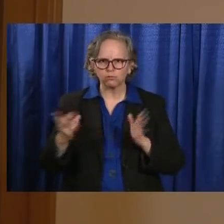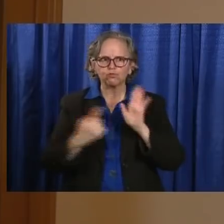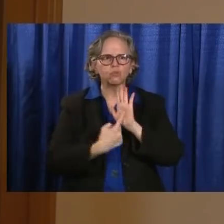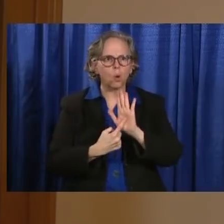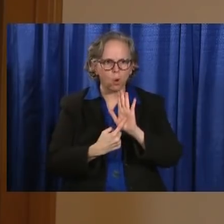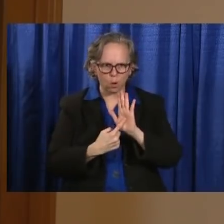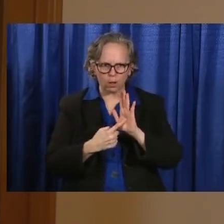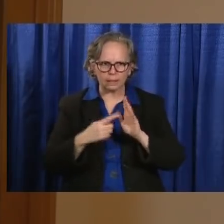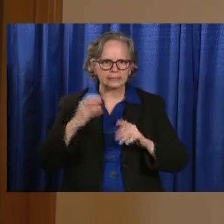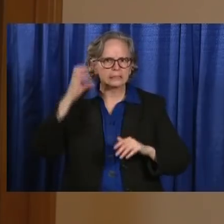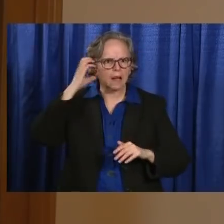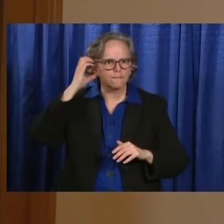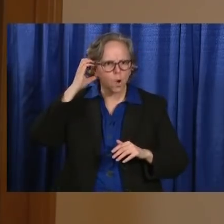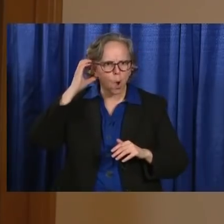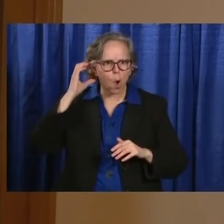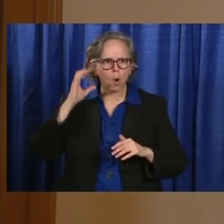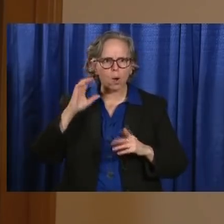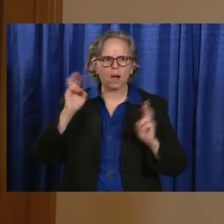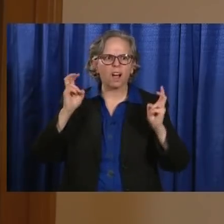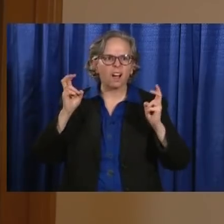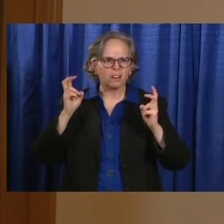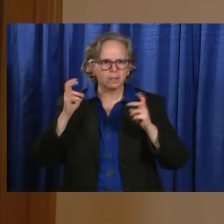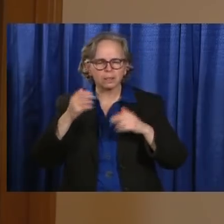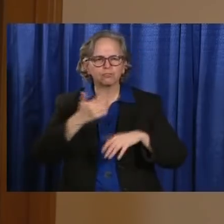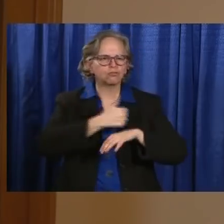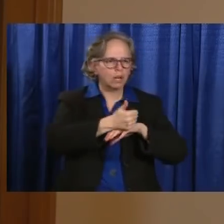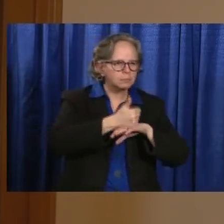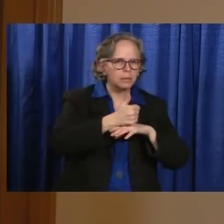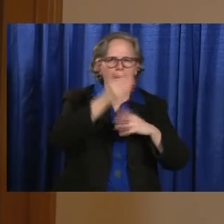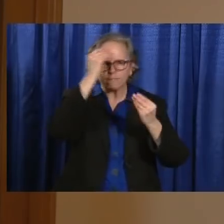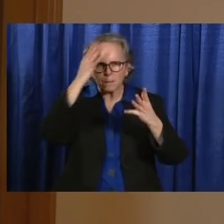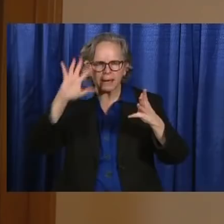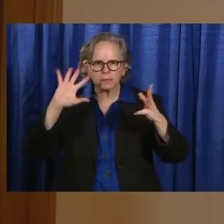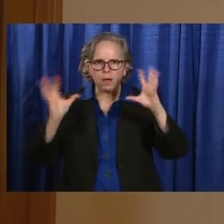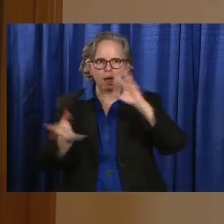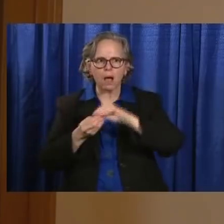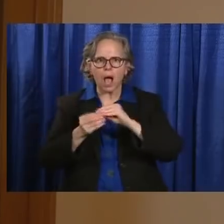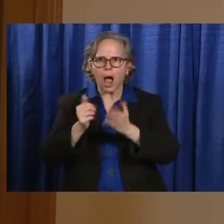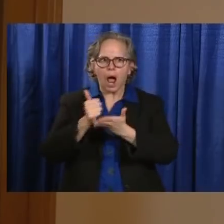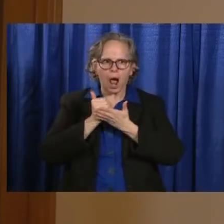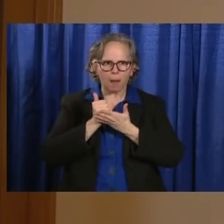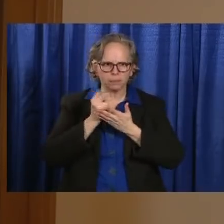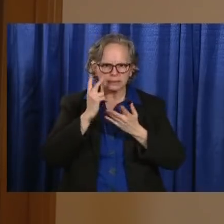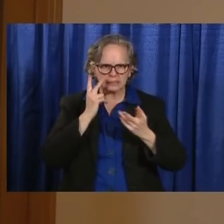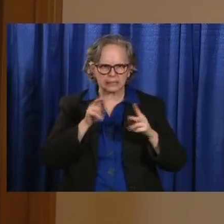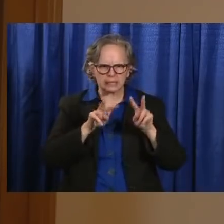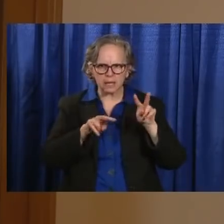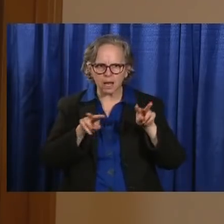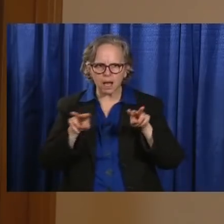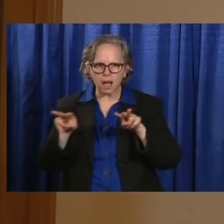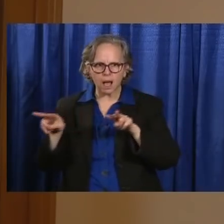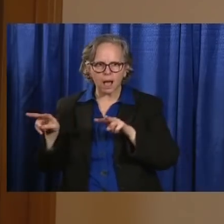THERE WAS A FASCINATING MAP IN THE NEW YORK TIMES THAT SHOWS THE ENTIRE COUNTRY BY TRANSIT